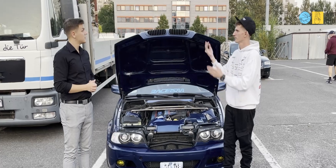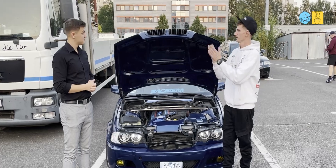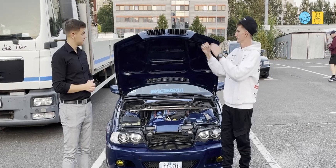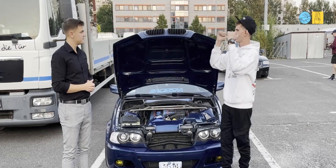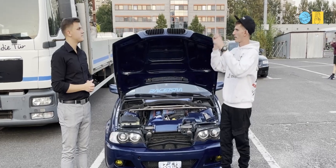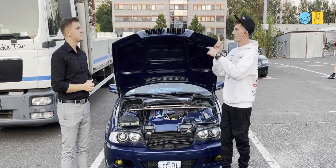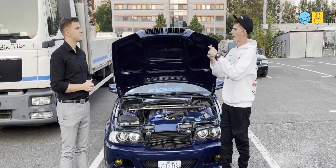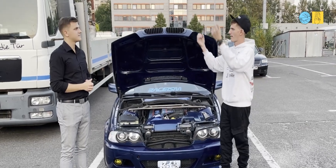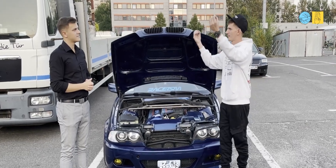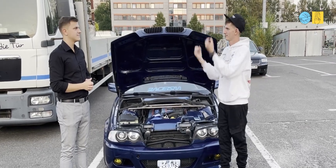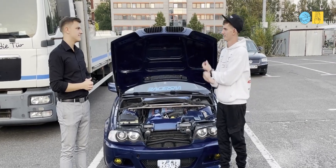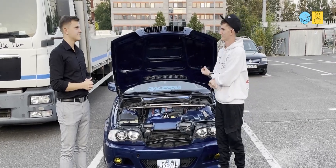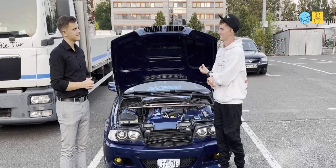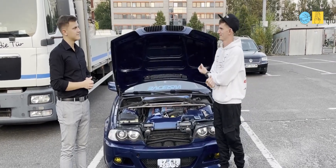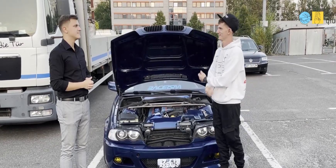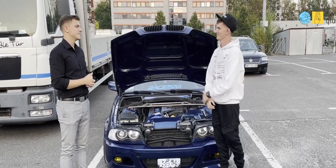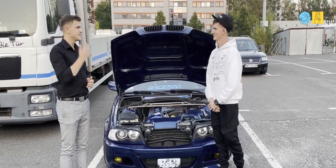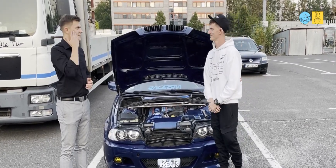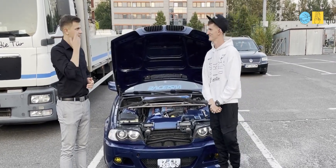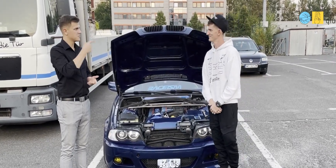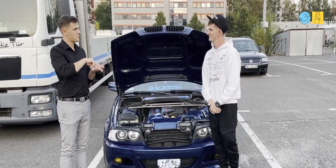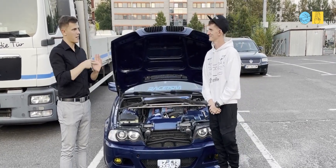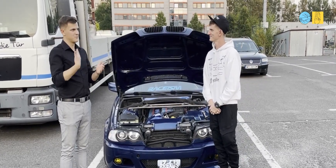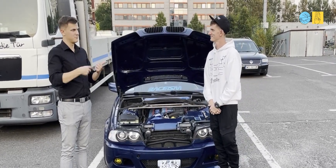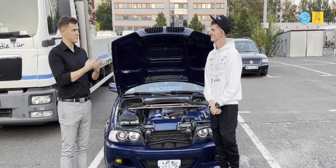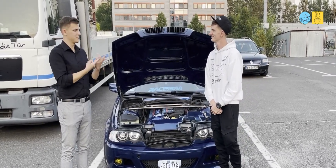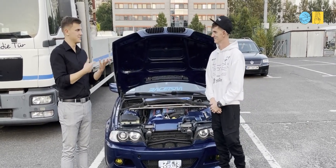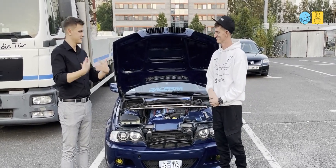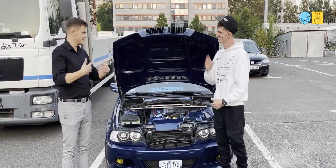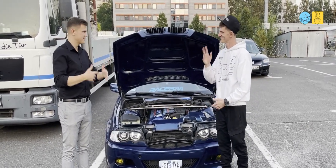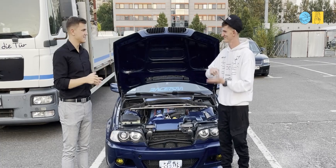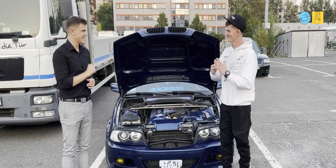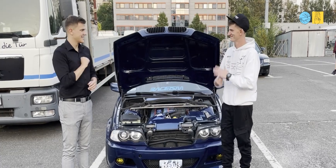sports seats and a roll cage. [K] I like your plans.